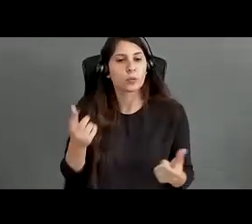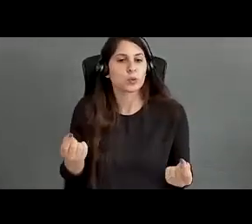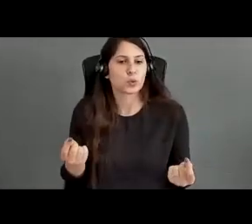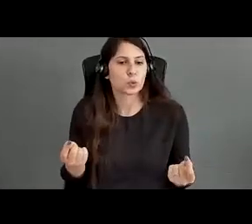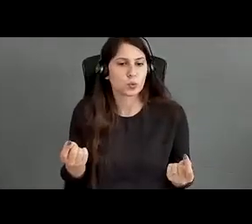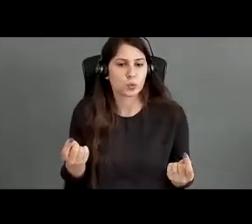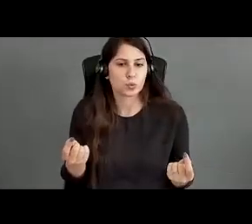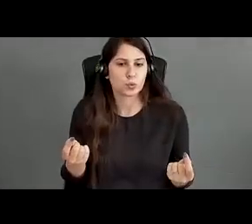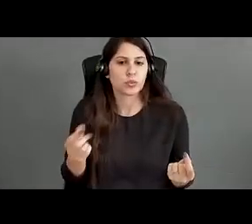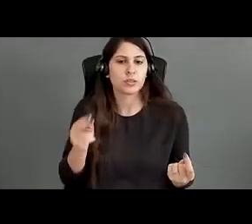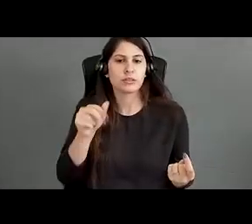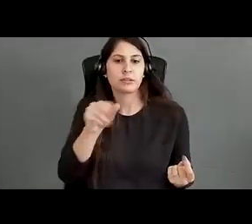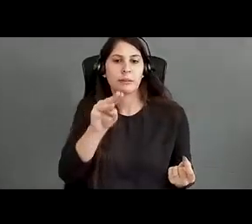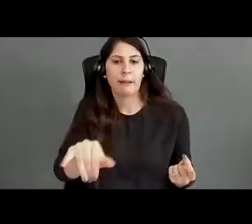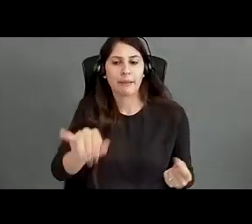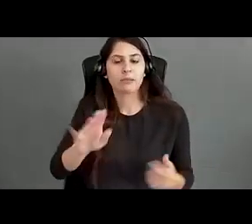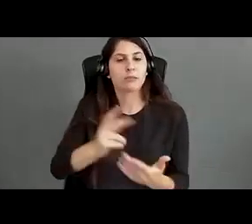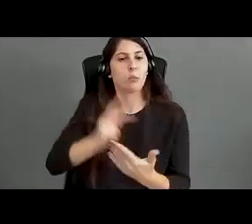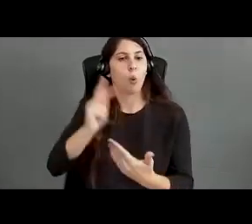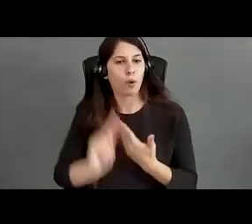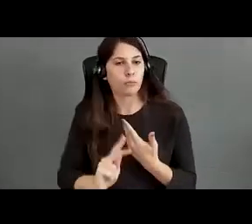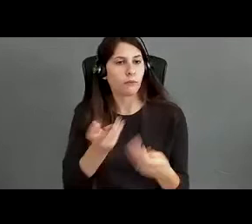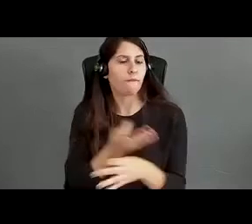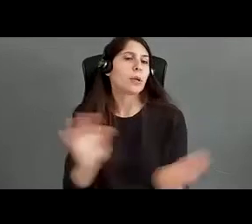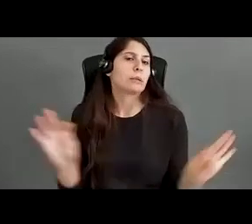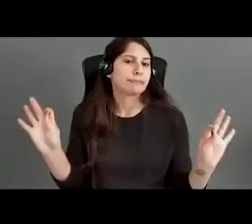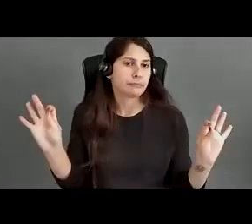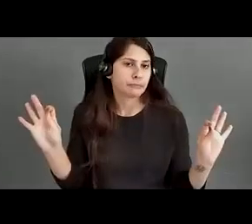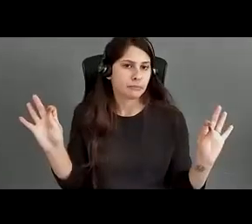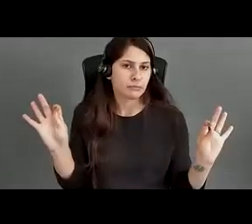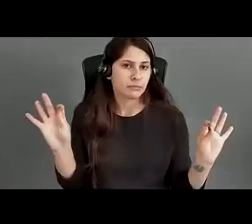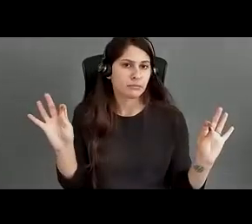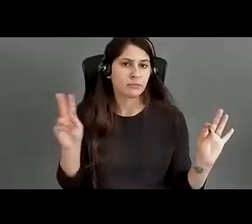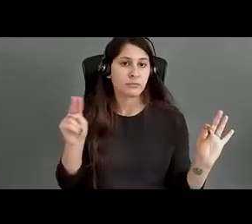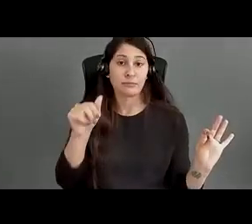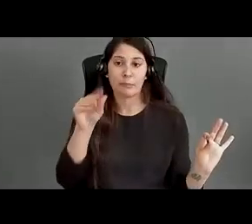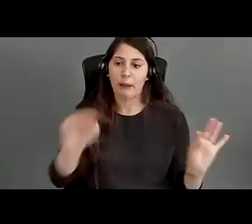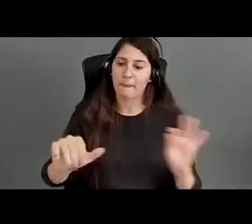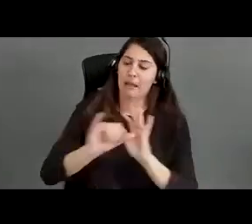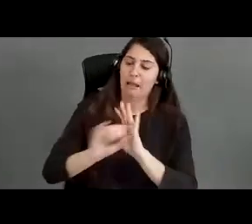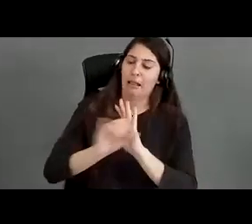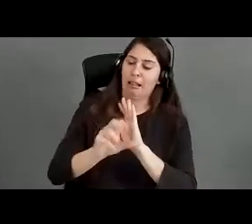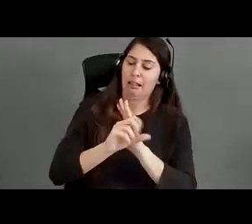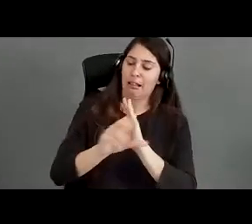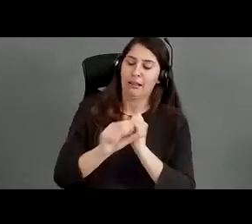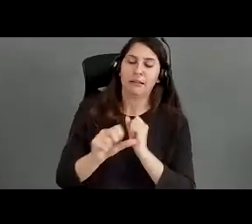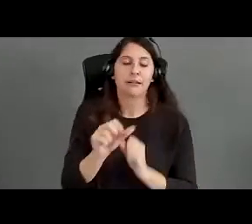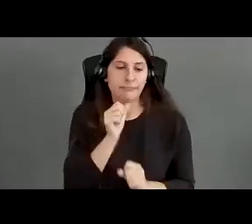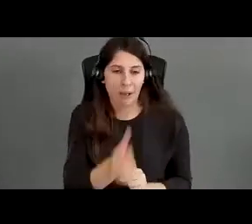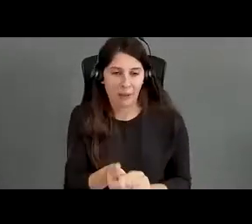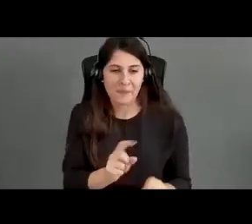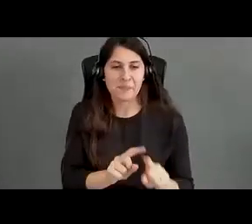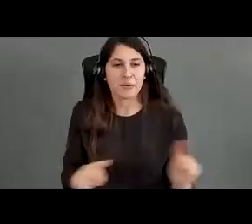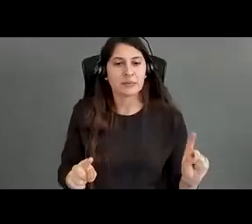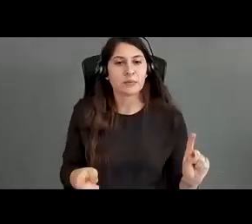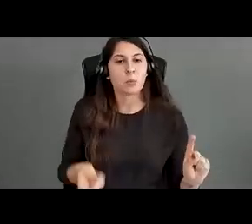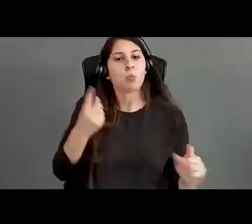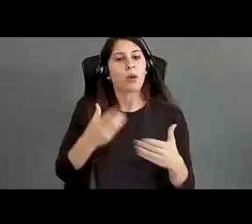NAMI programs are all free. this is not a NAMI infomercial, but again, we are one source of support.